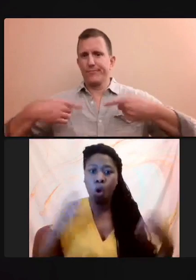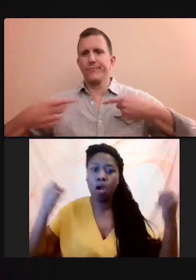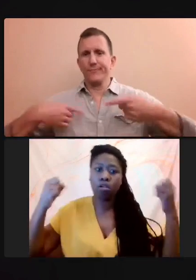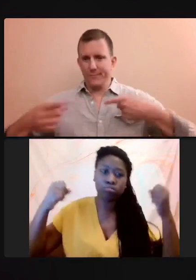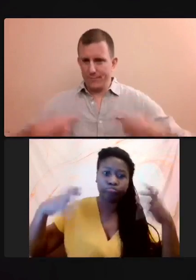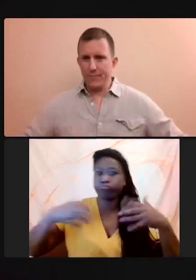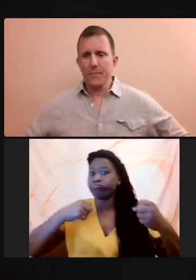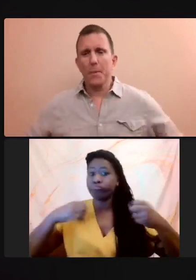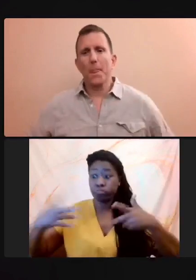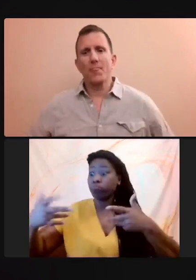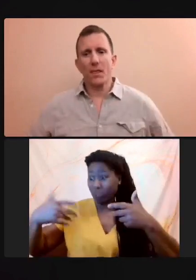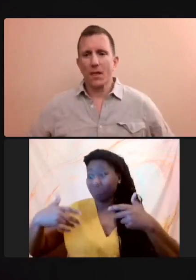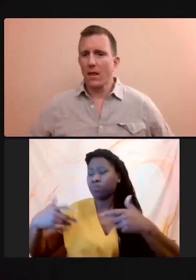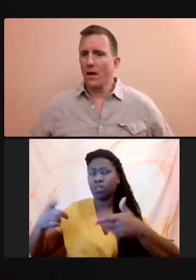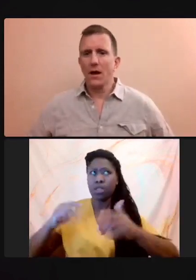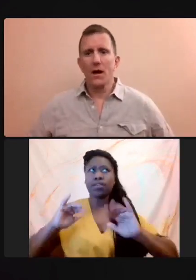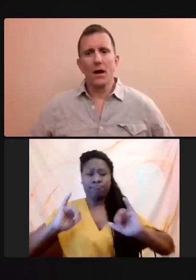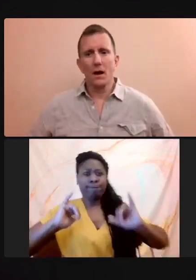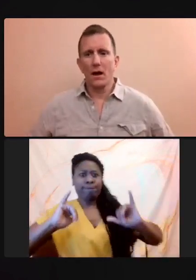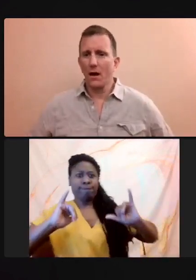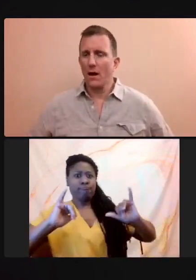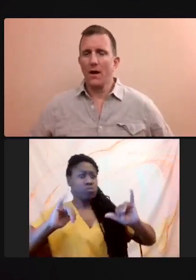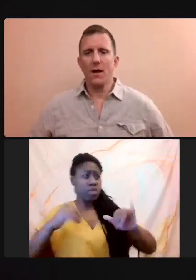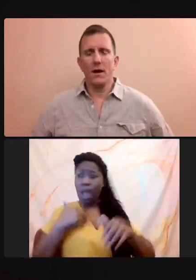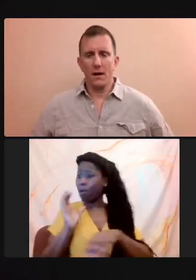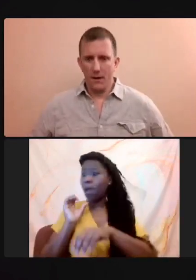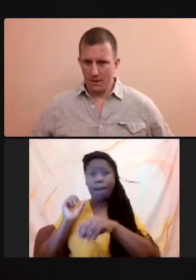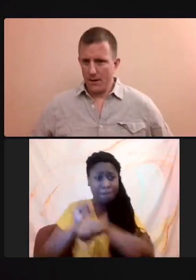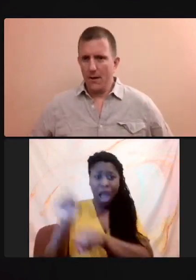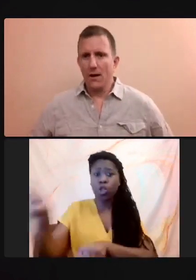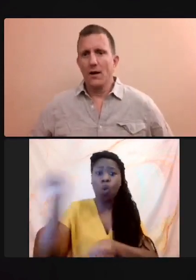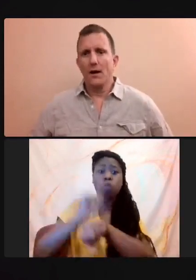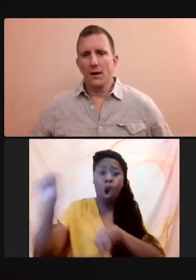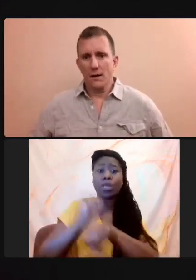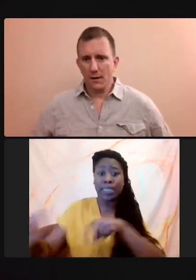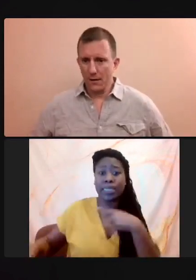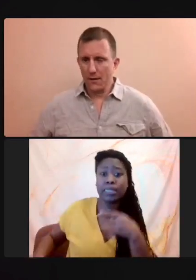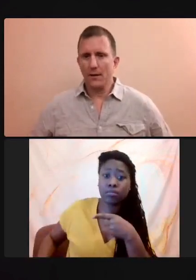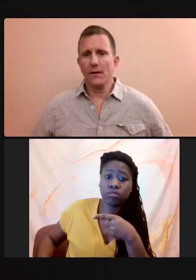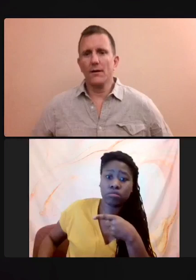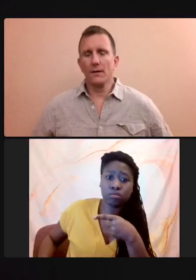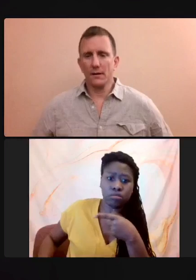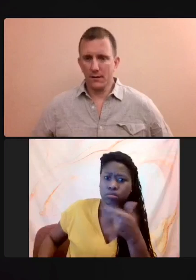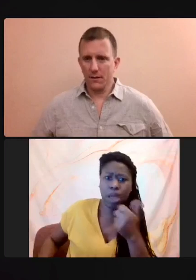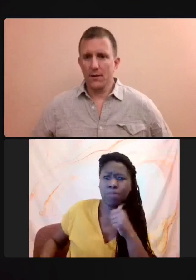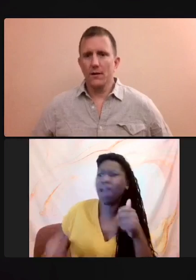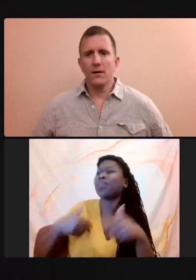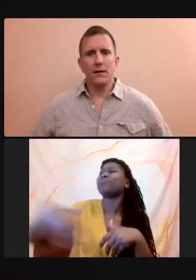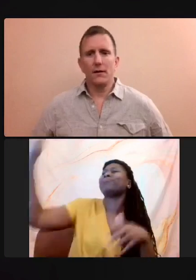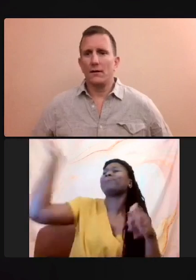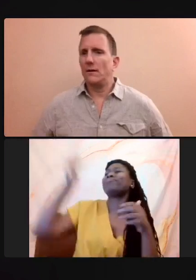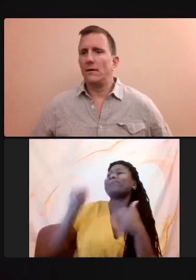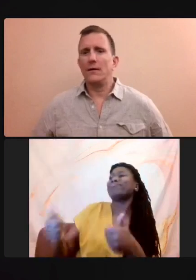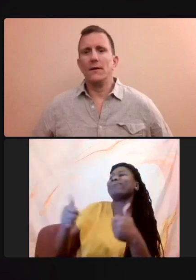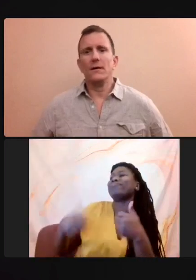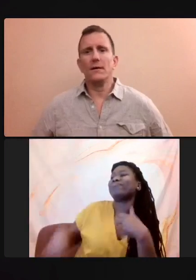I'm going to actually utilize you on my employment roster. So when I'm promoted, excuse me, remember, we work together,